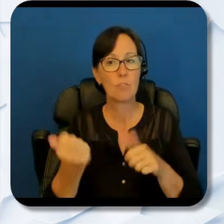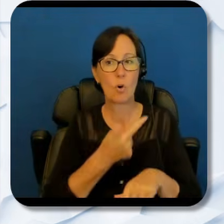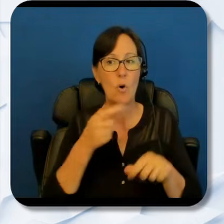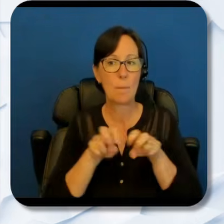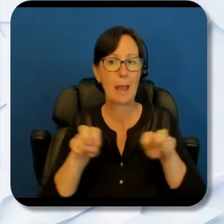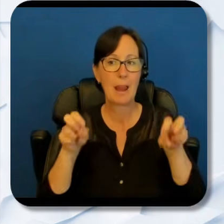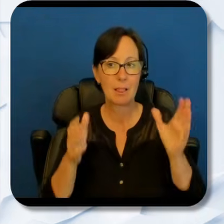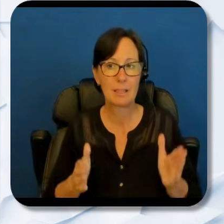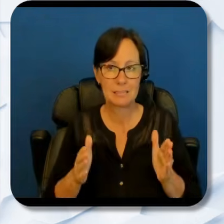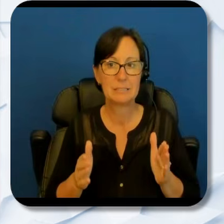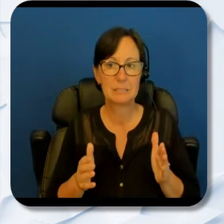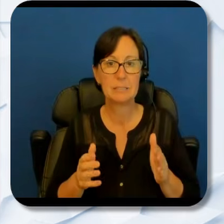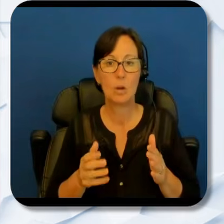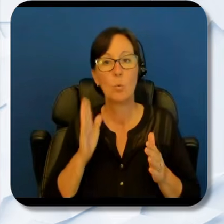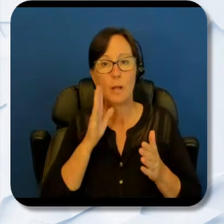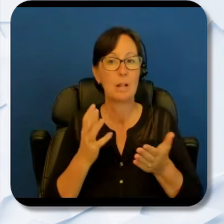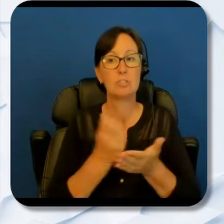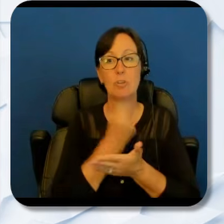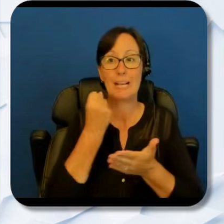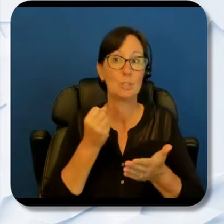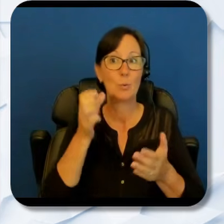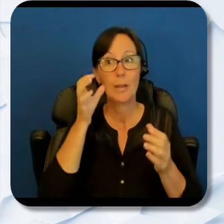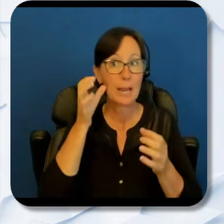who you will have the chance to hear more from in our breakout